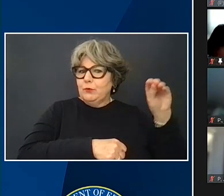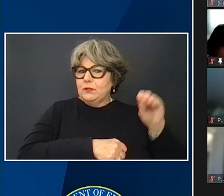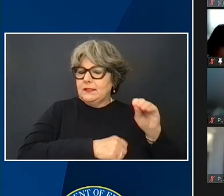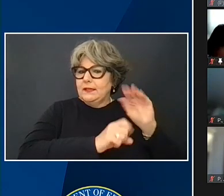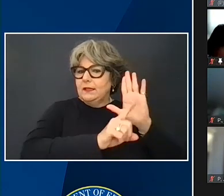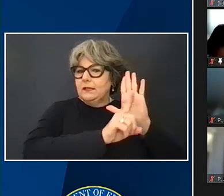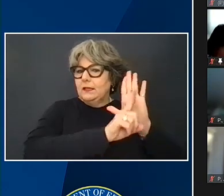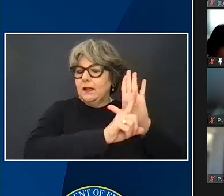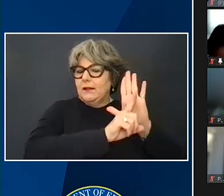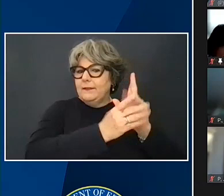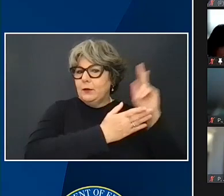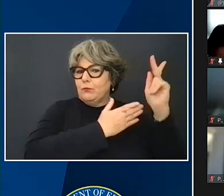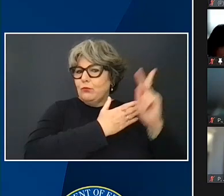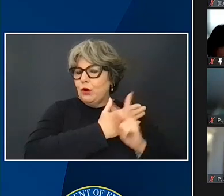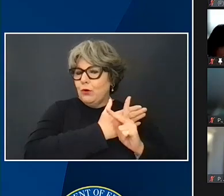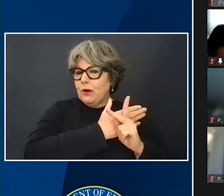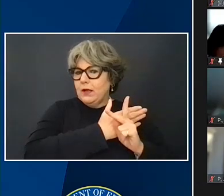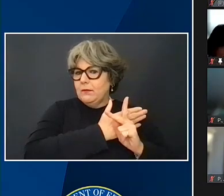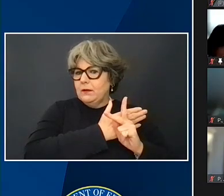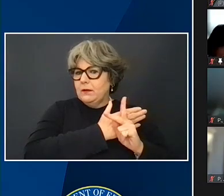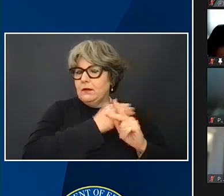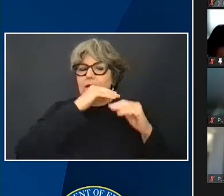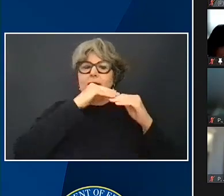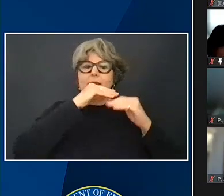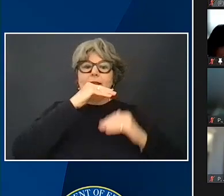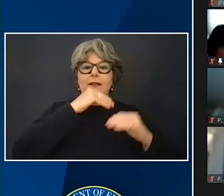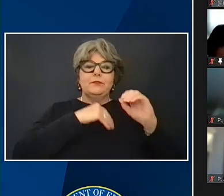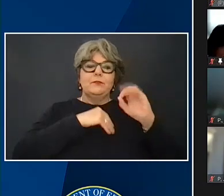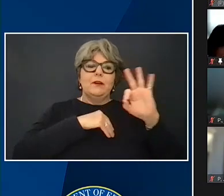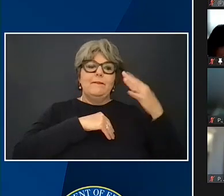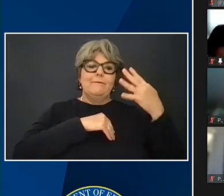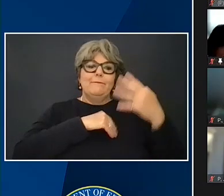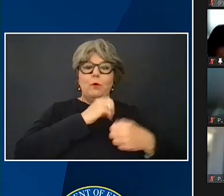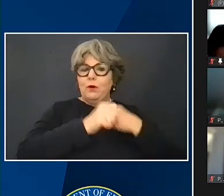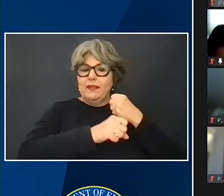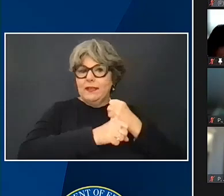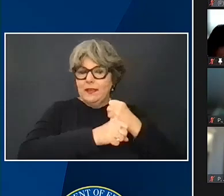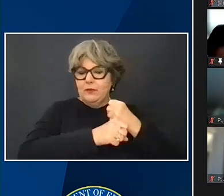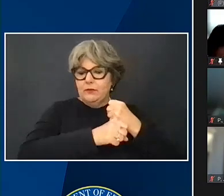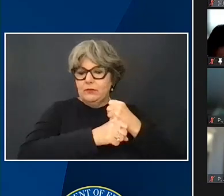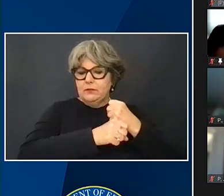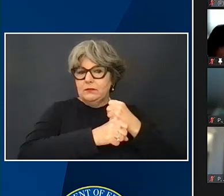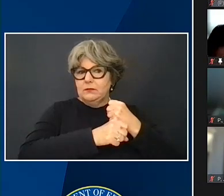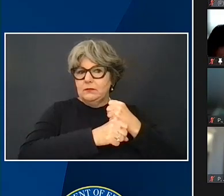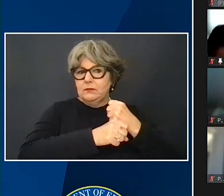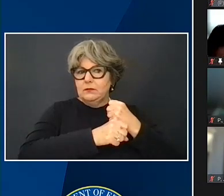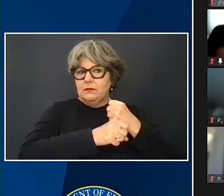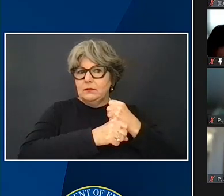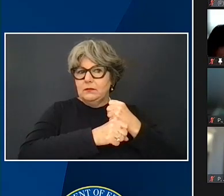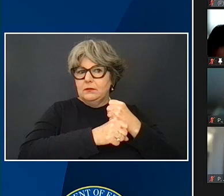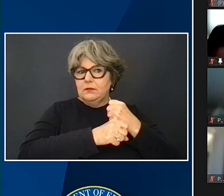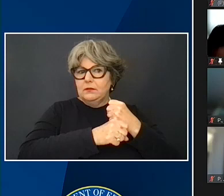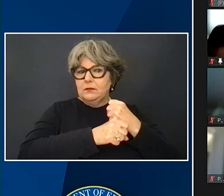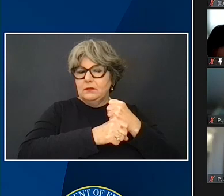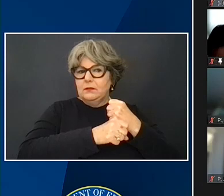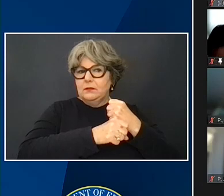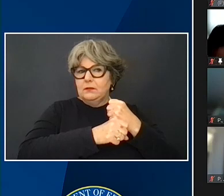So the lesser of four years, that would be